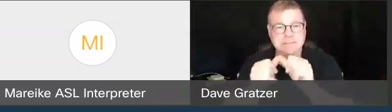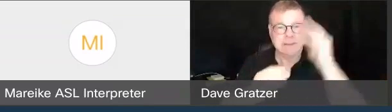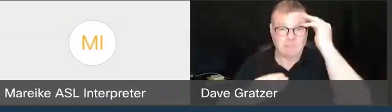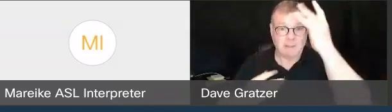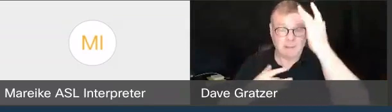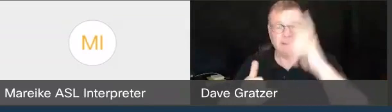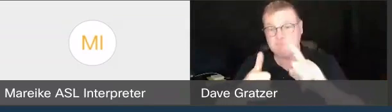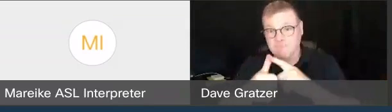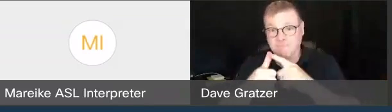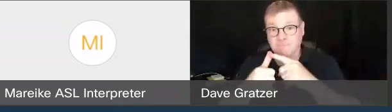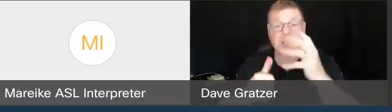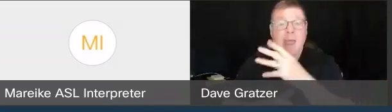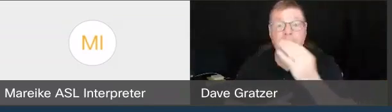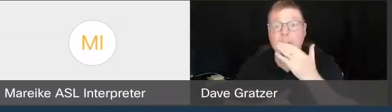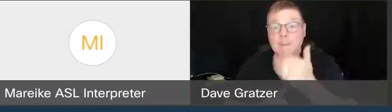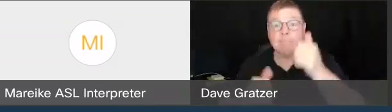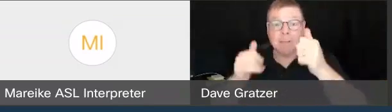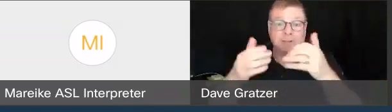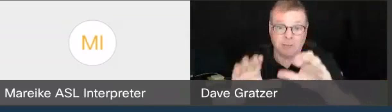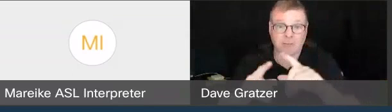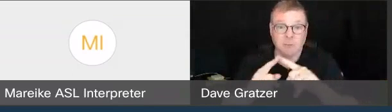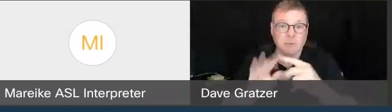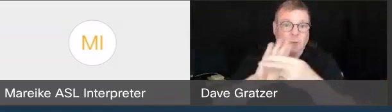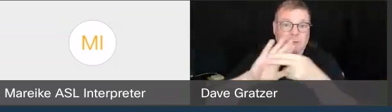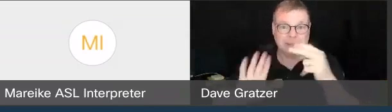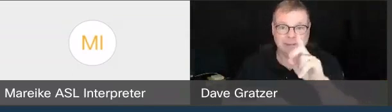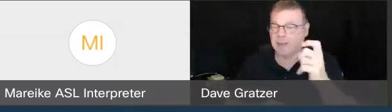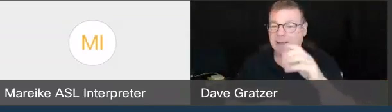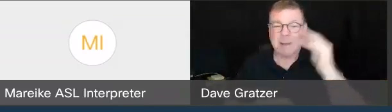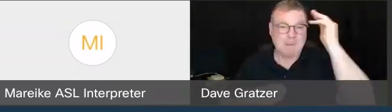best chance to get diagnosed either with a mental illness or a physical health problem.